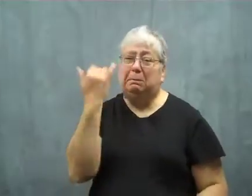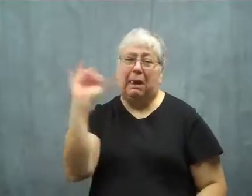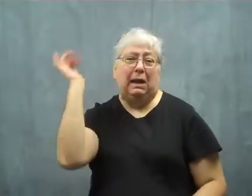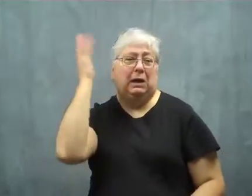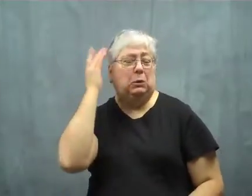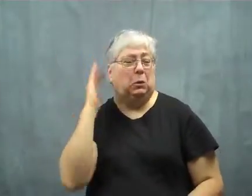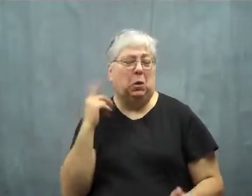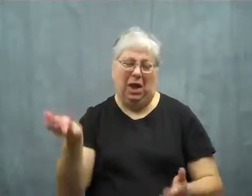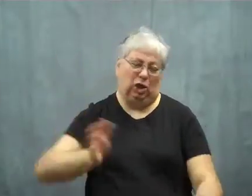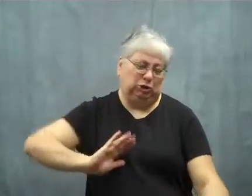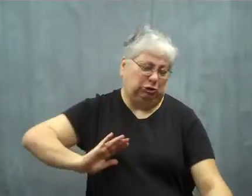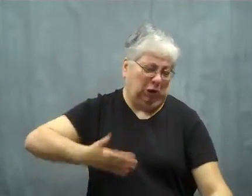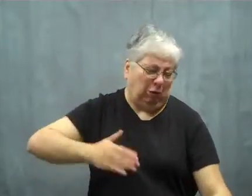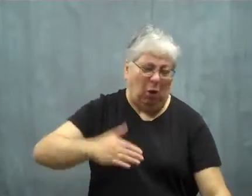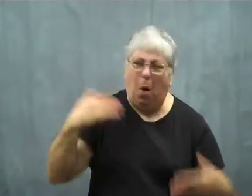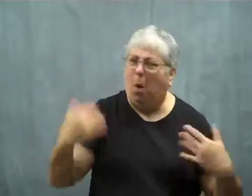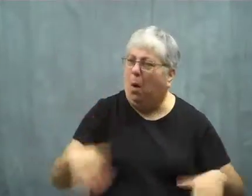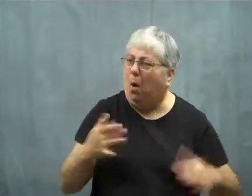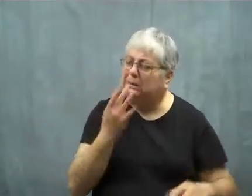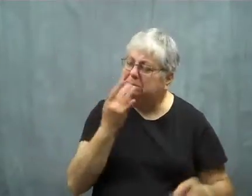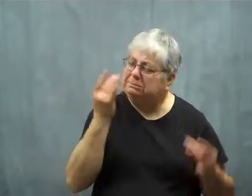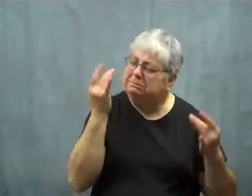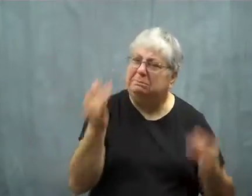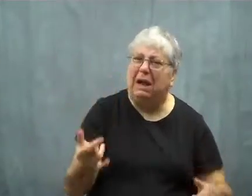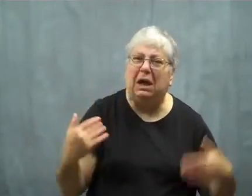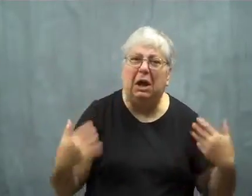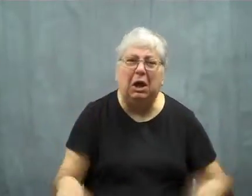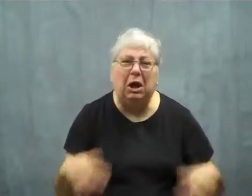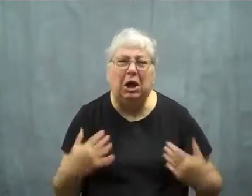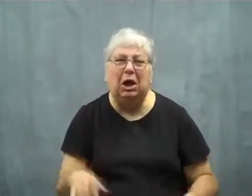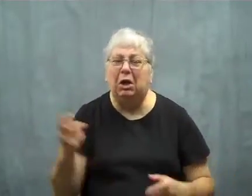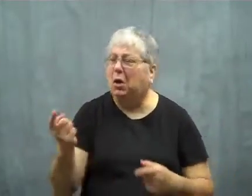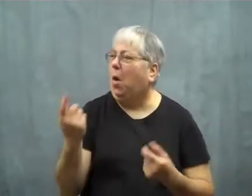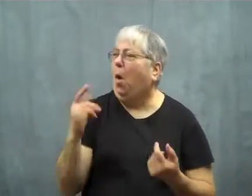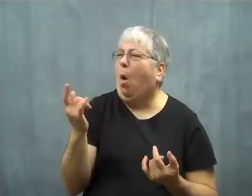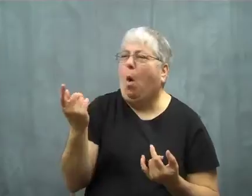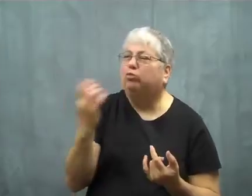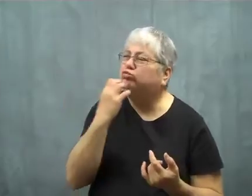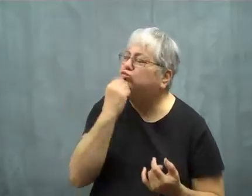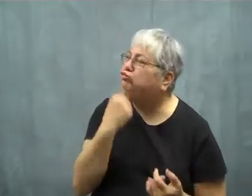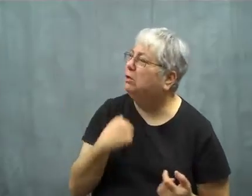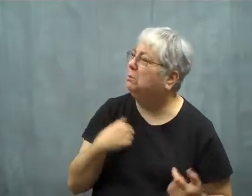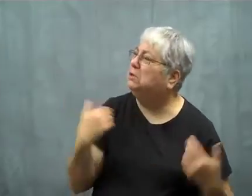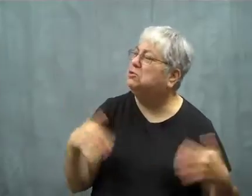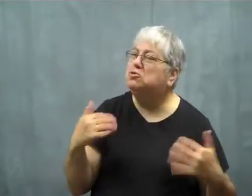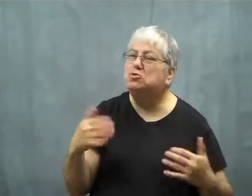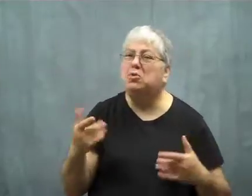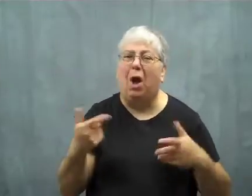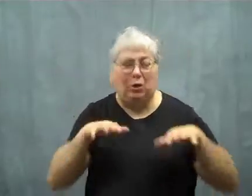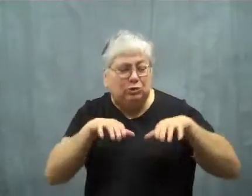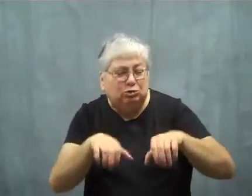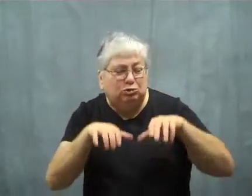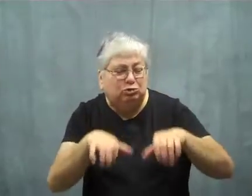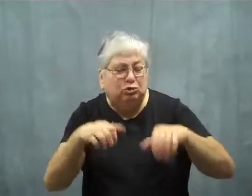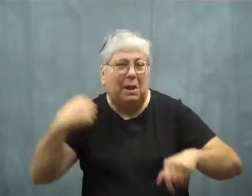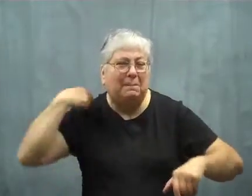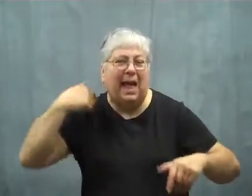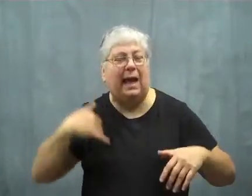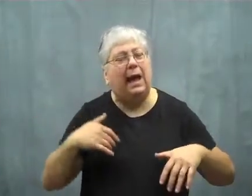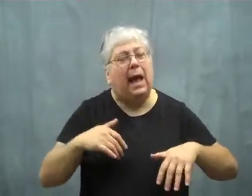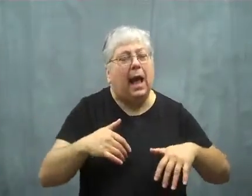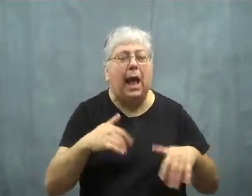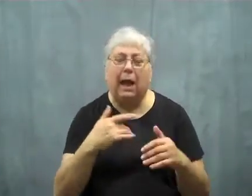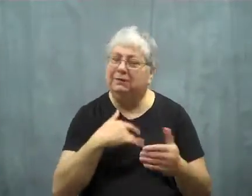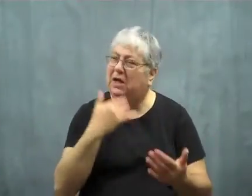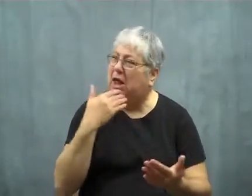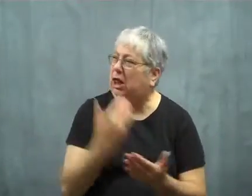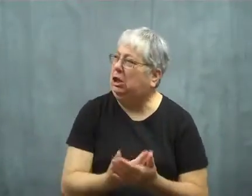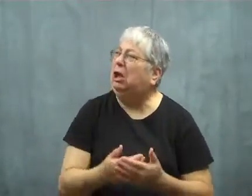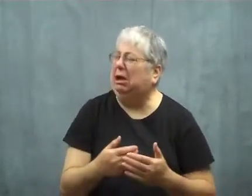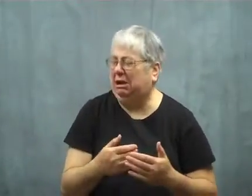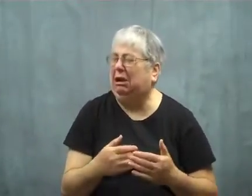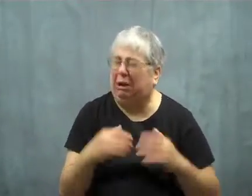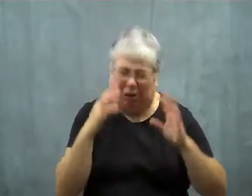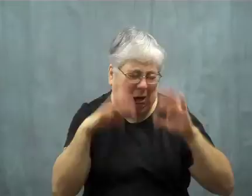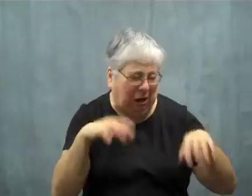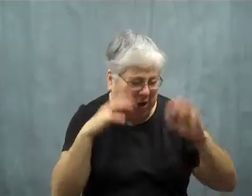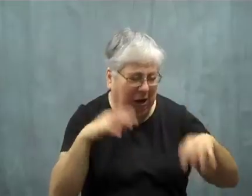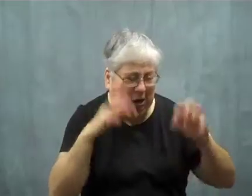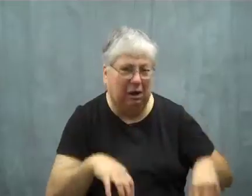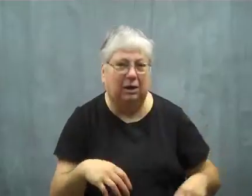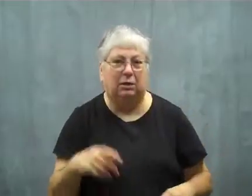She's blonde, her cooking is to die for,